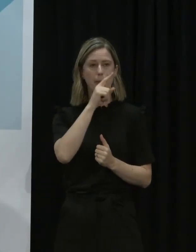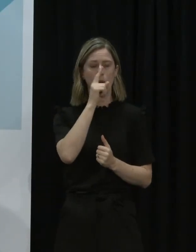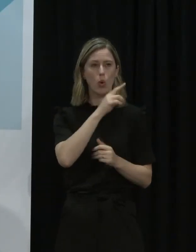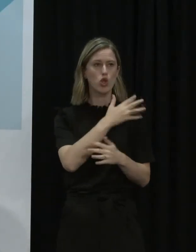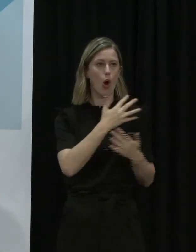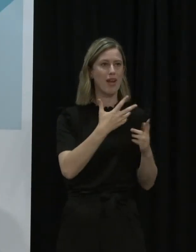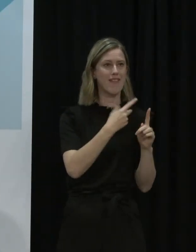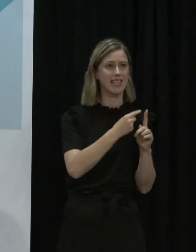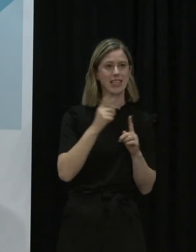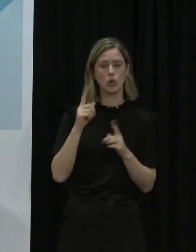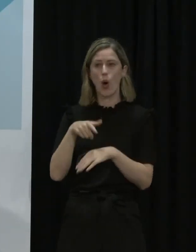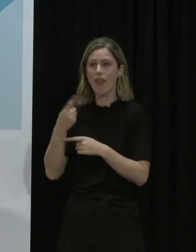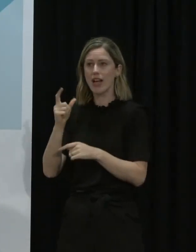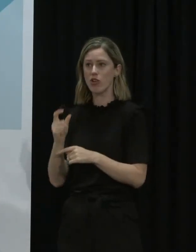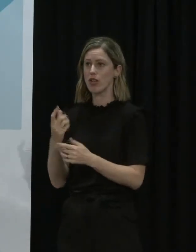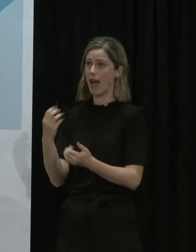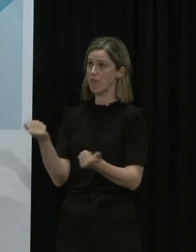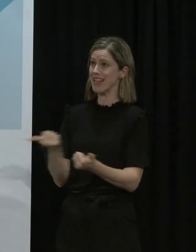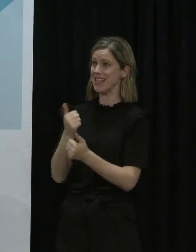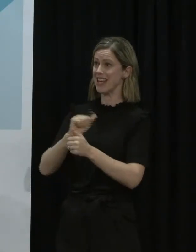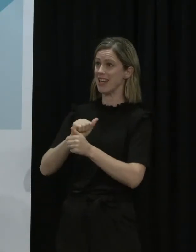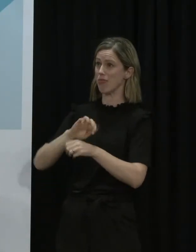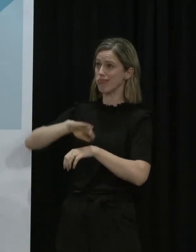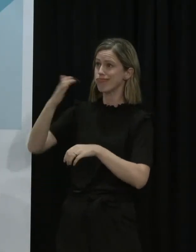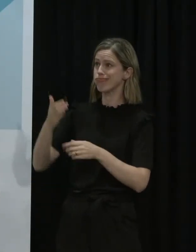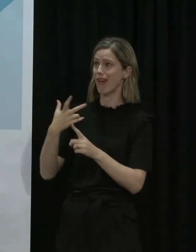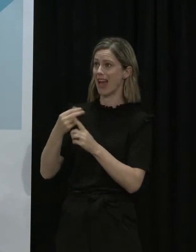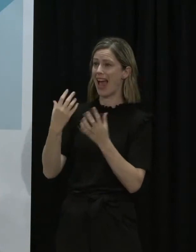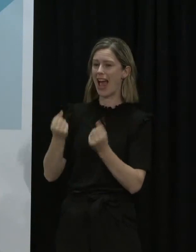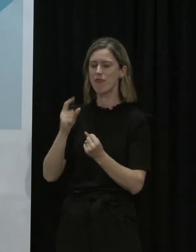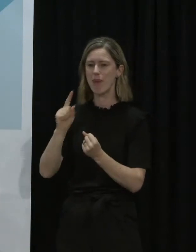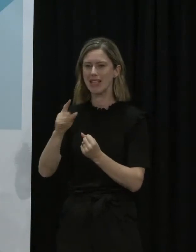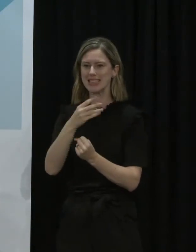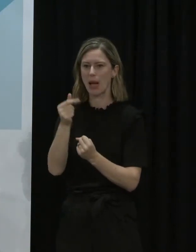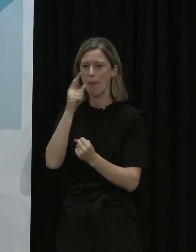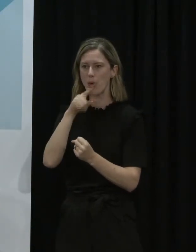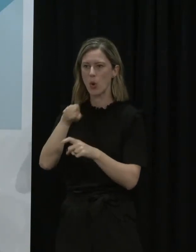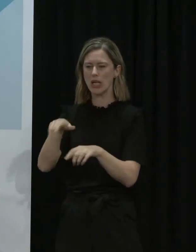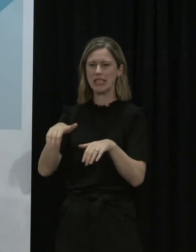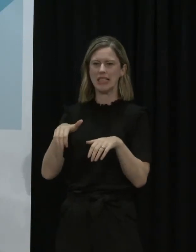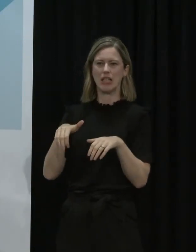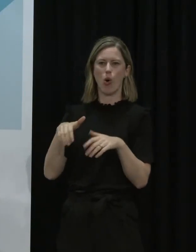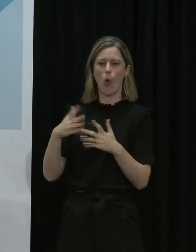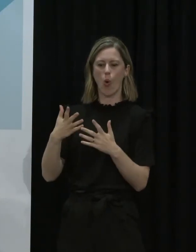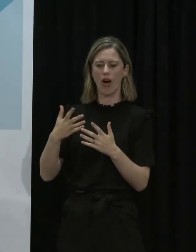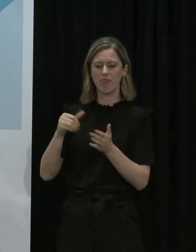whatever way we come to overcome hesitancy. In some cases countries have had